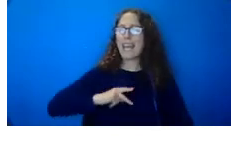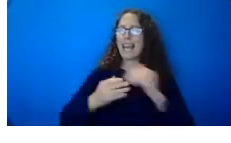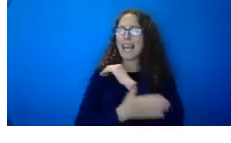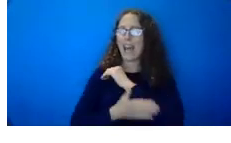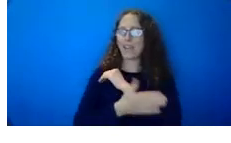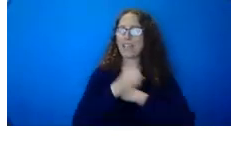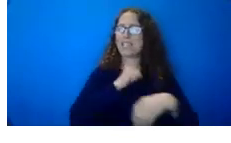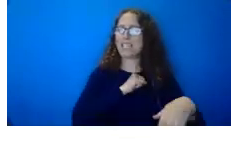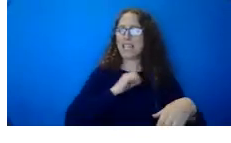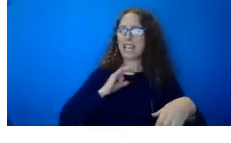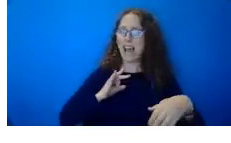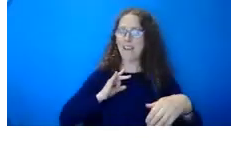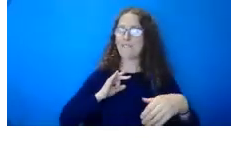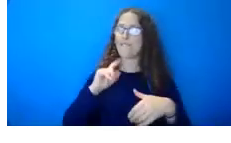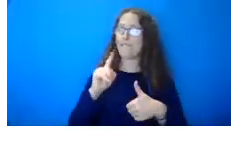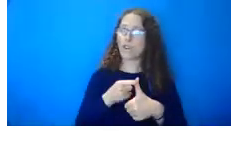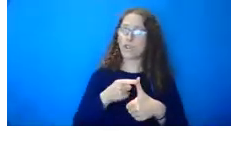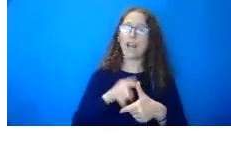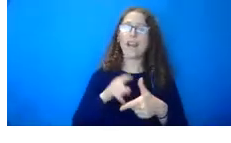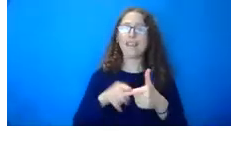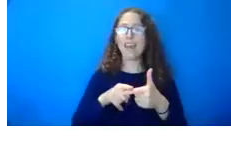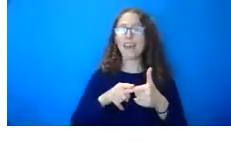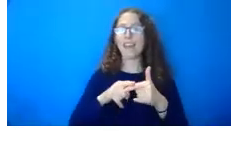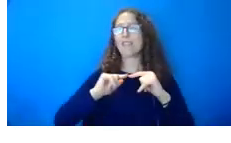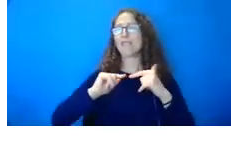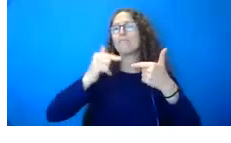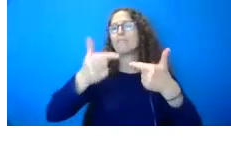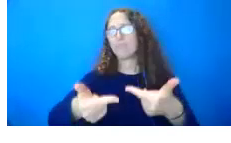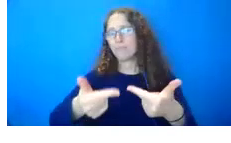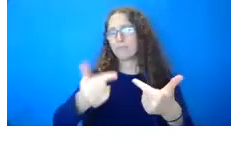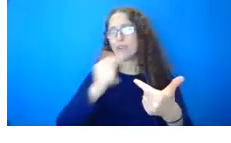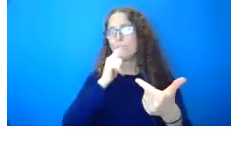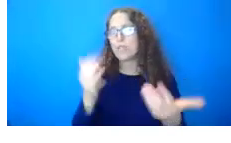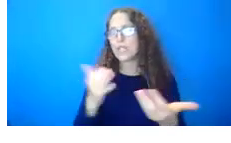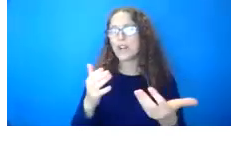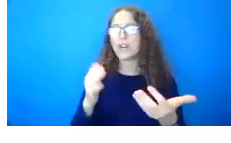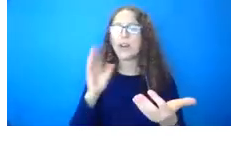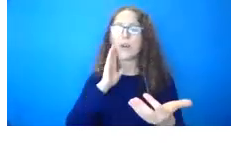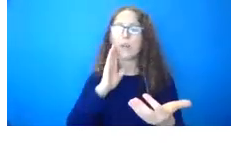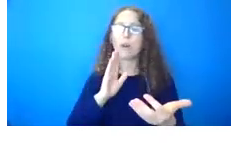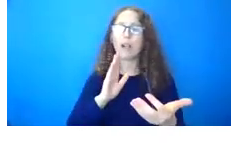IS HERE. IF WE COULD RUN THROUGH , NOW EVERYONE CAN PROBABLY SEE THIS AS WELL. IF WE WANT